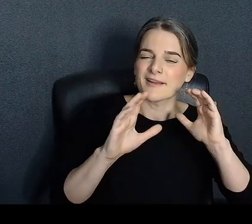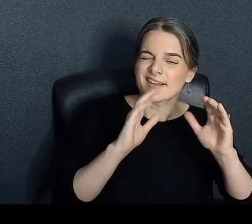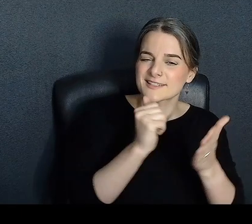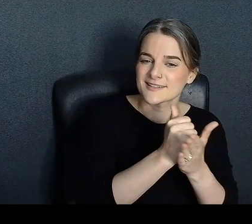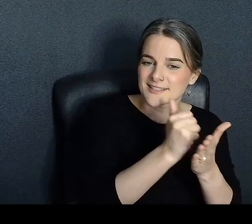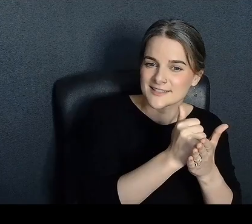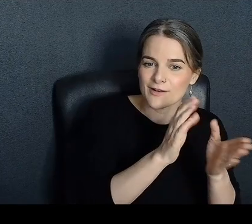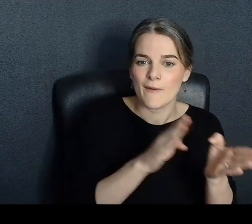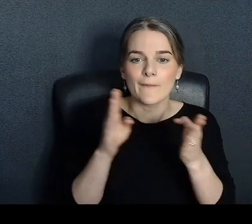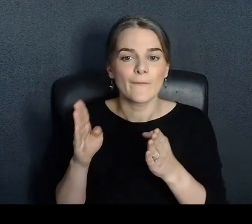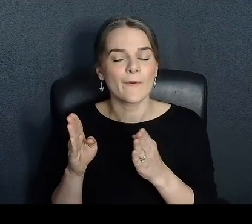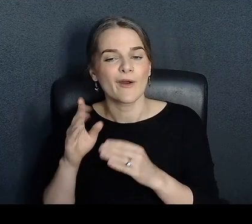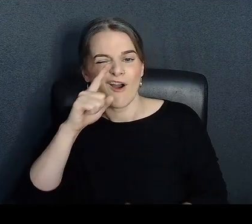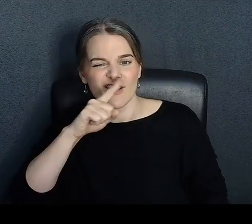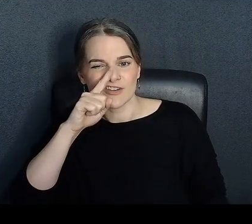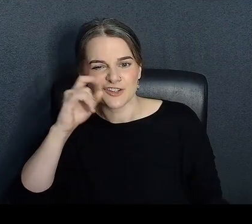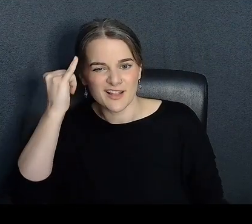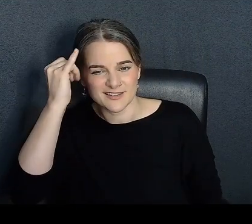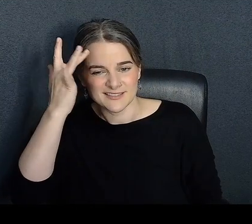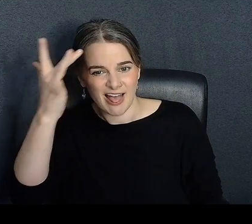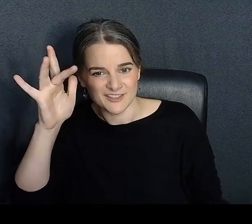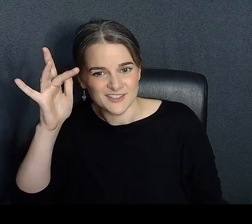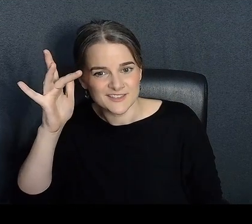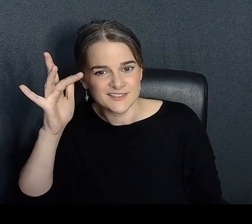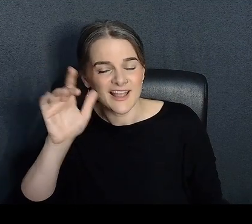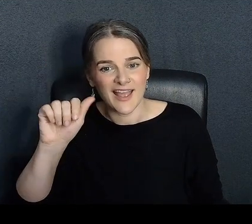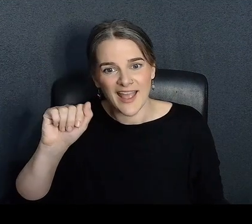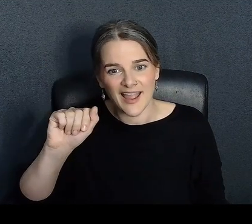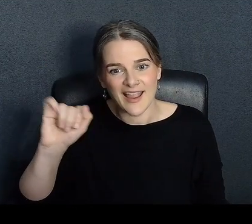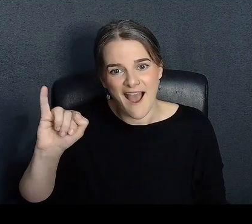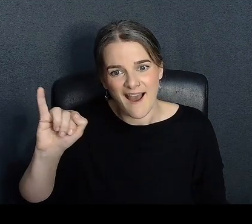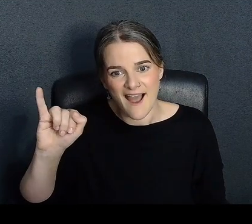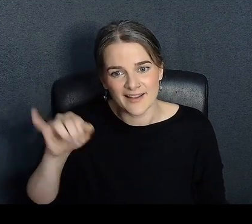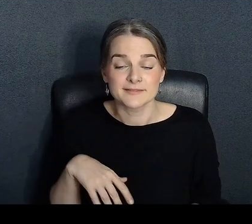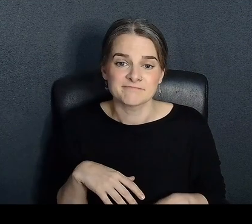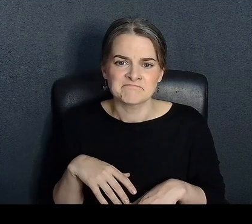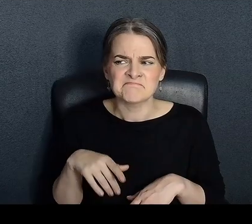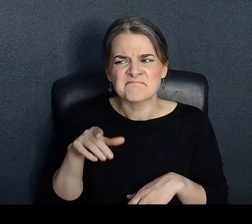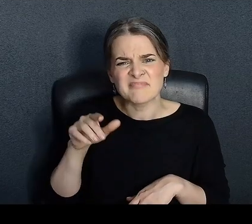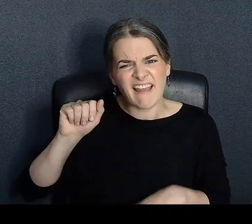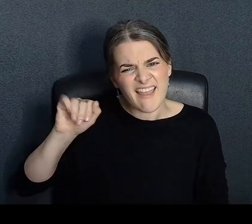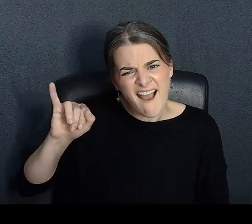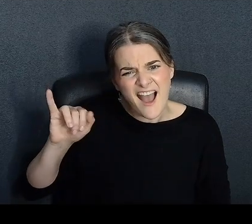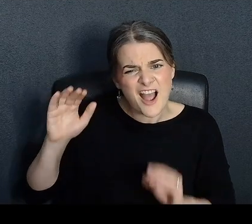And AI, Artificial Intelligence, is kind of newer.